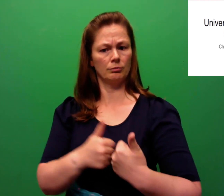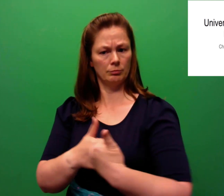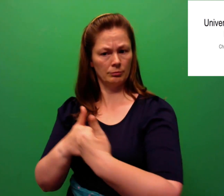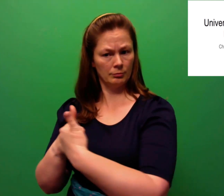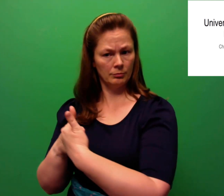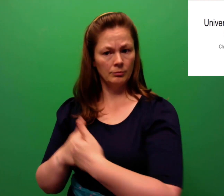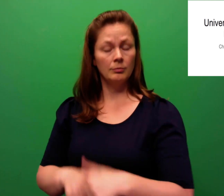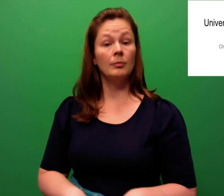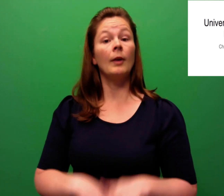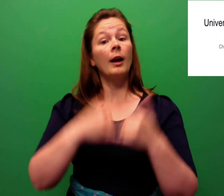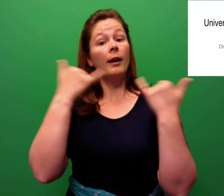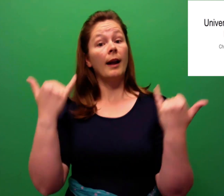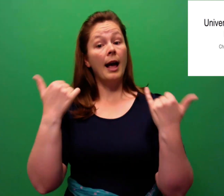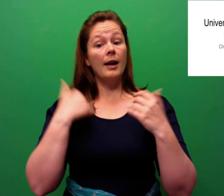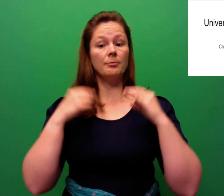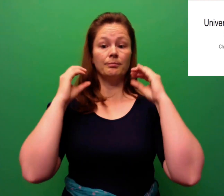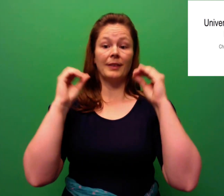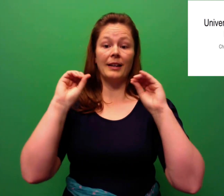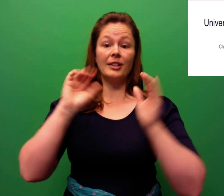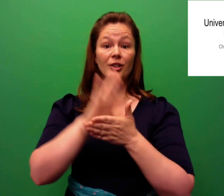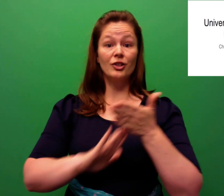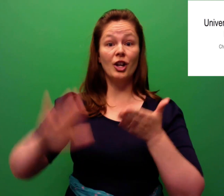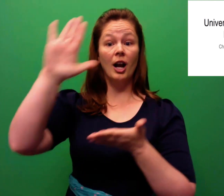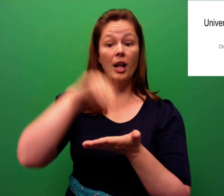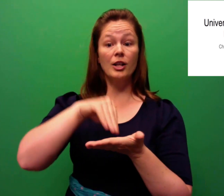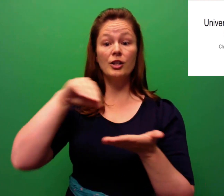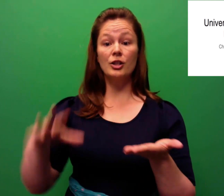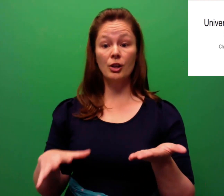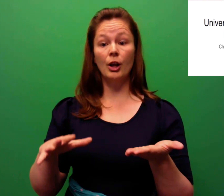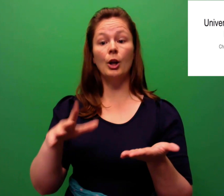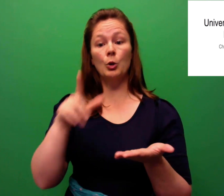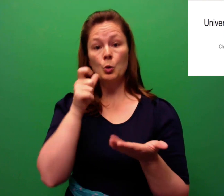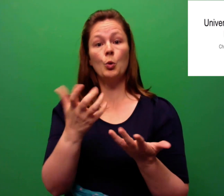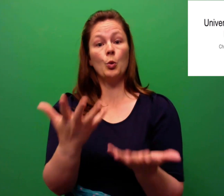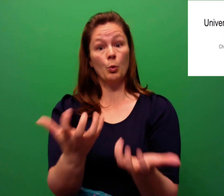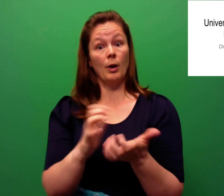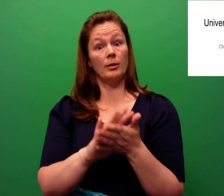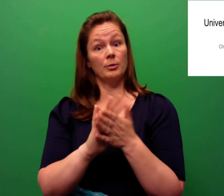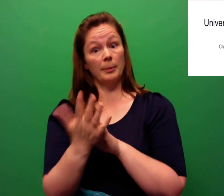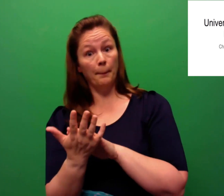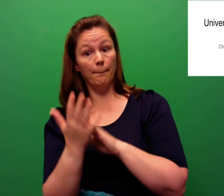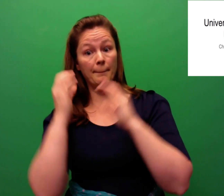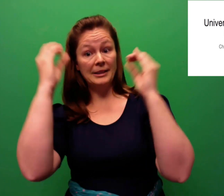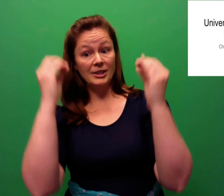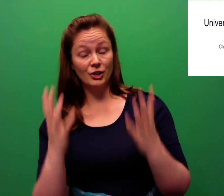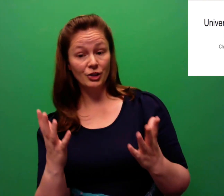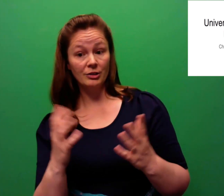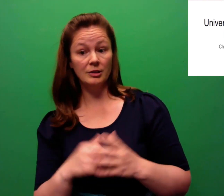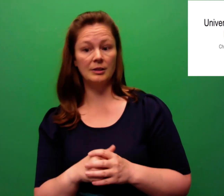learning challenges. Currently I teach college students who want to become